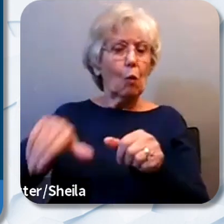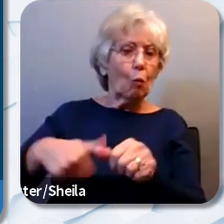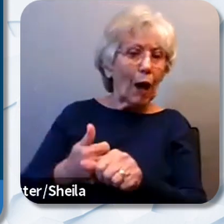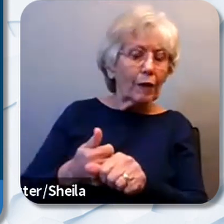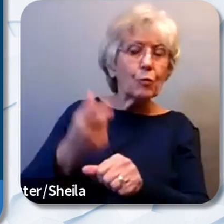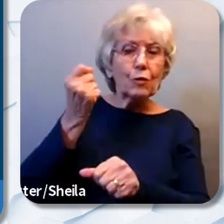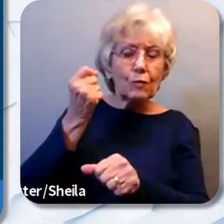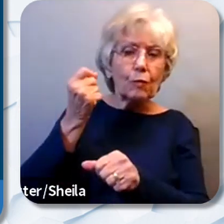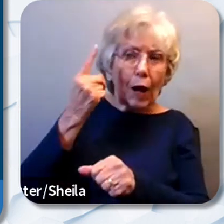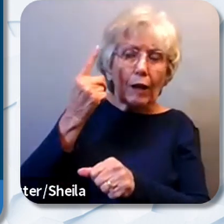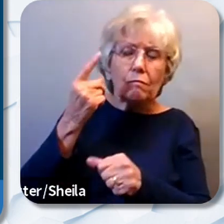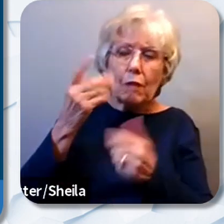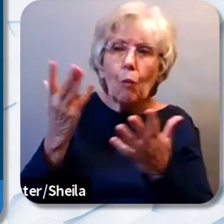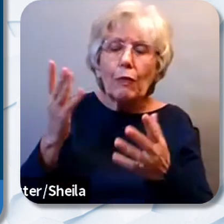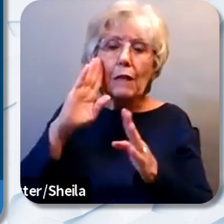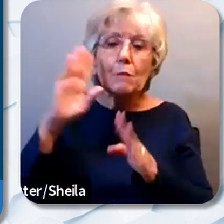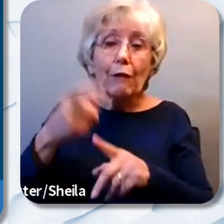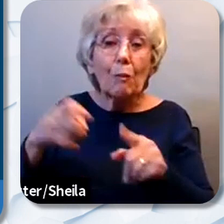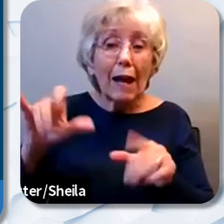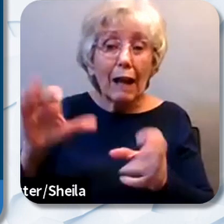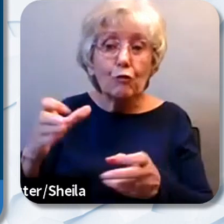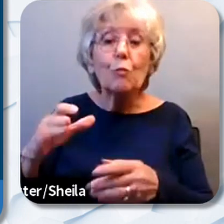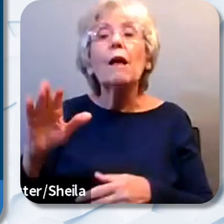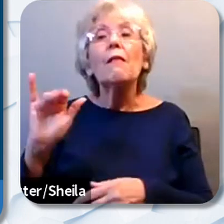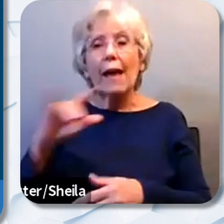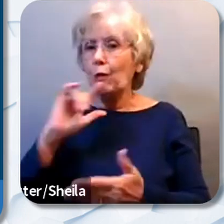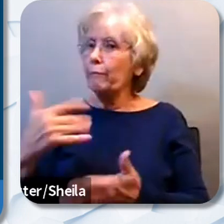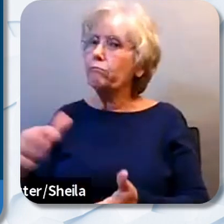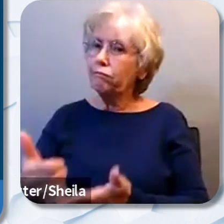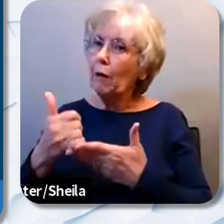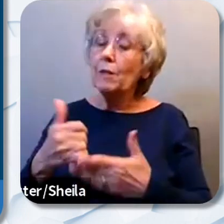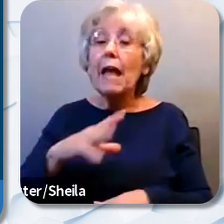you walk into that classroom has been extremely helpful another thing that we implemented this